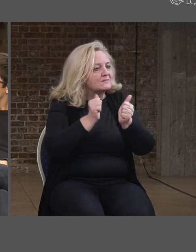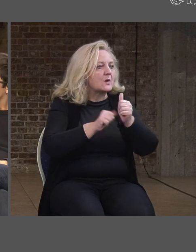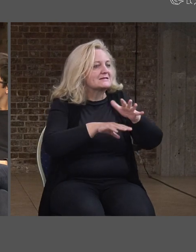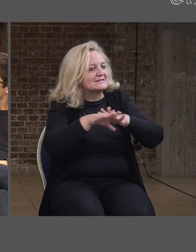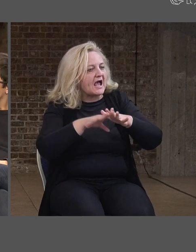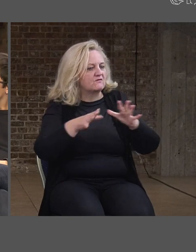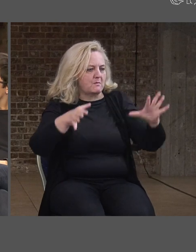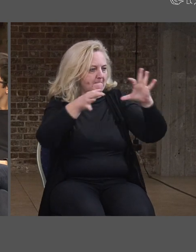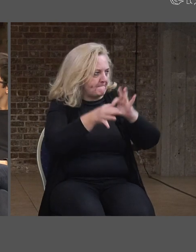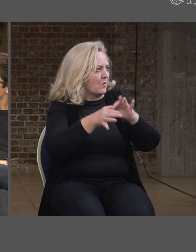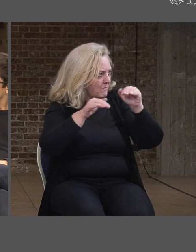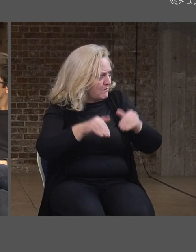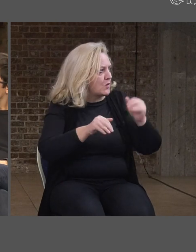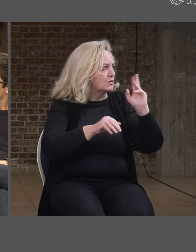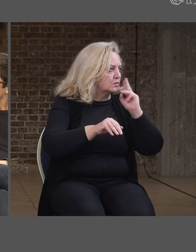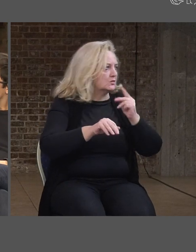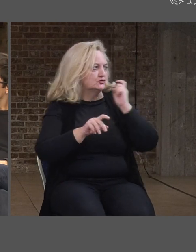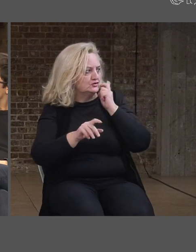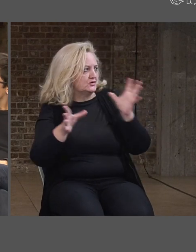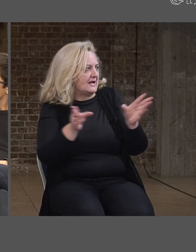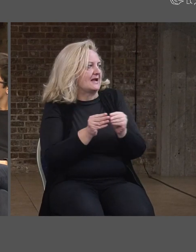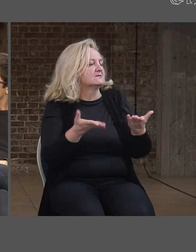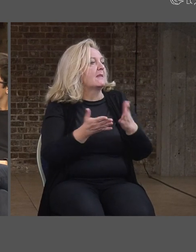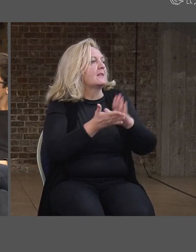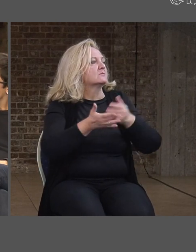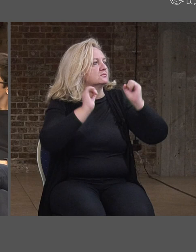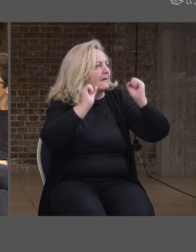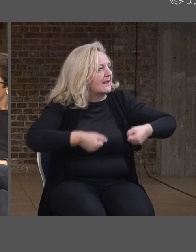can be combined in this way, that skiing is connected